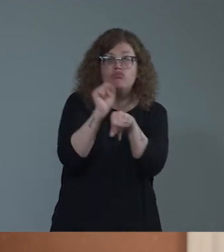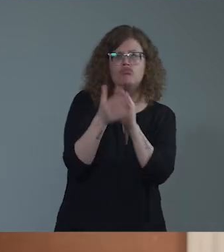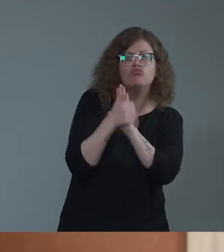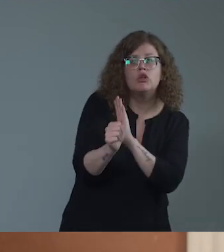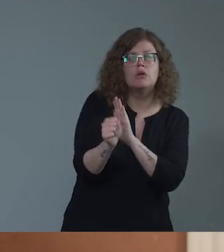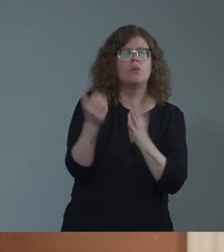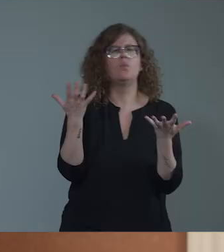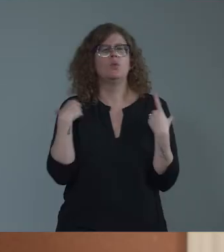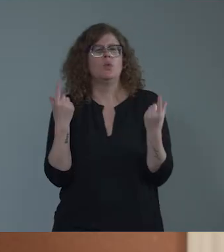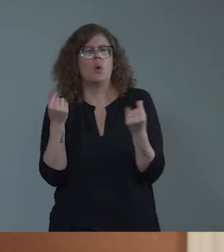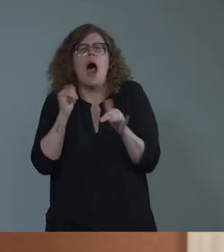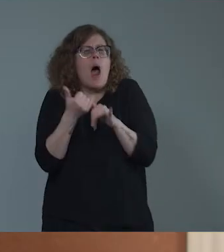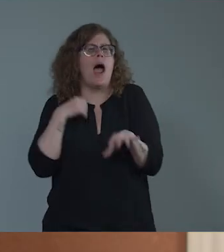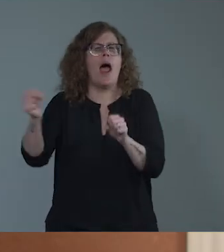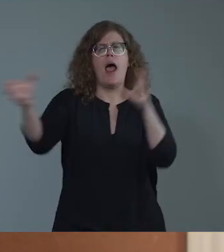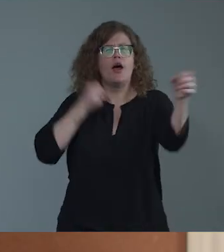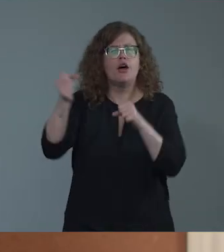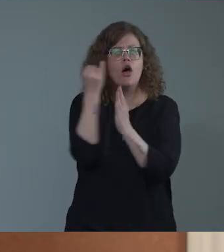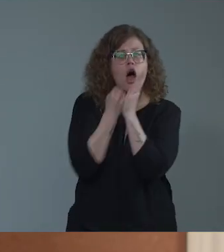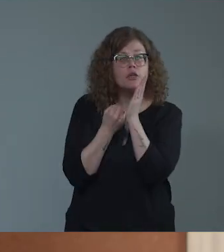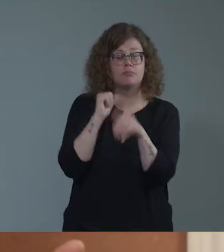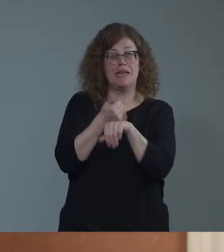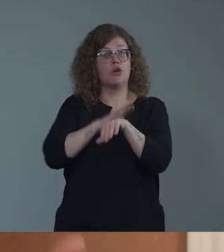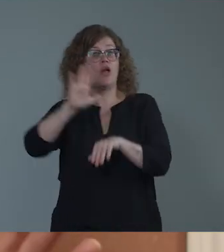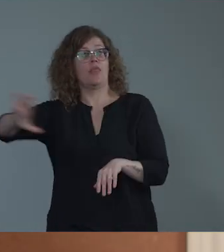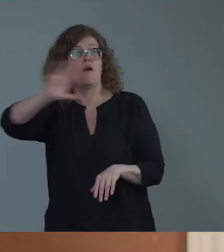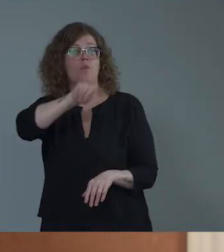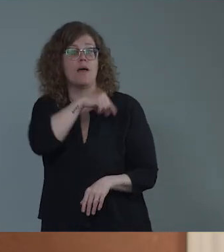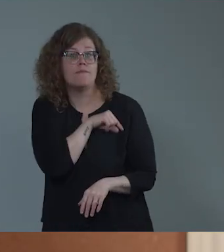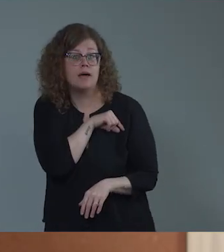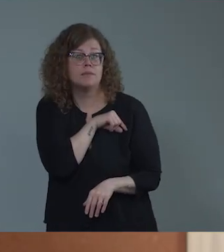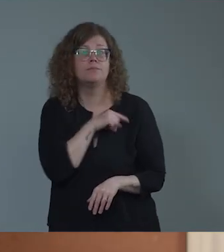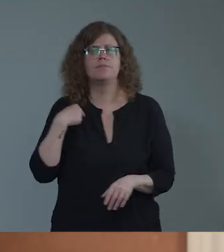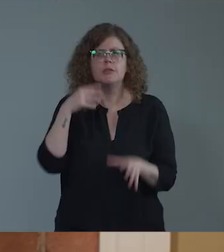with the objectives and goals laid out in your project plan. Right.